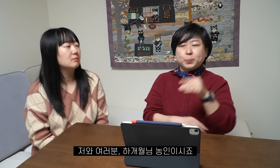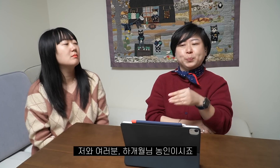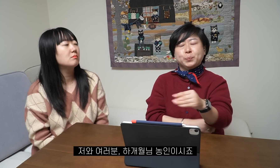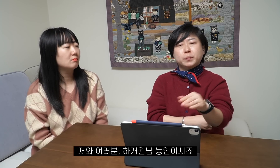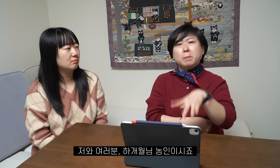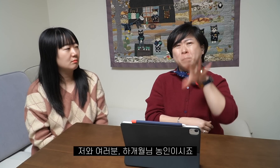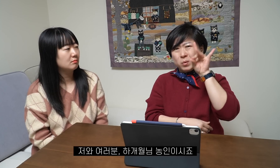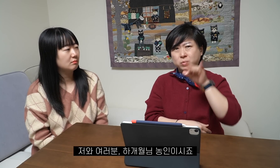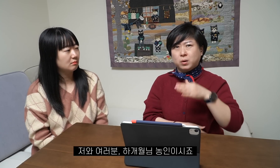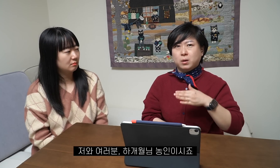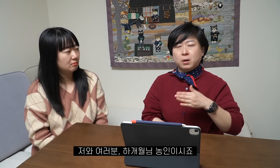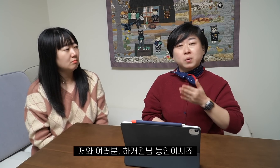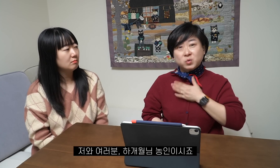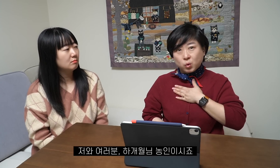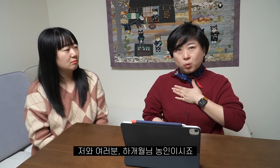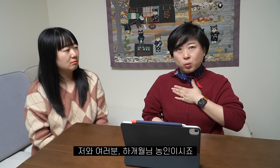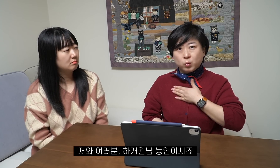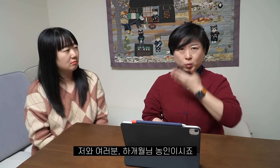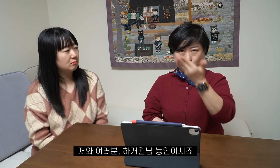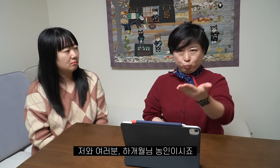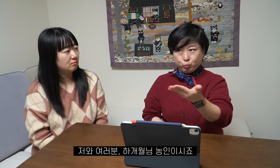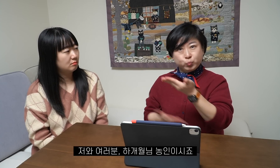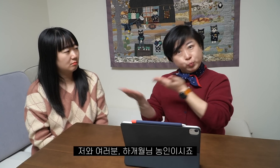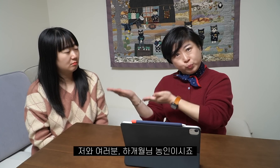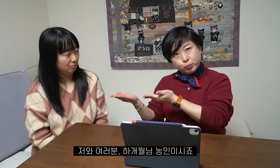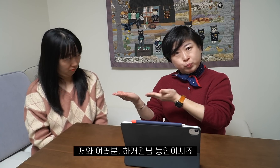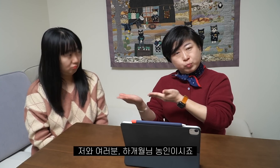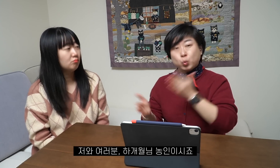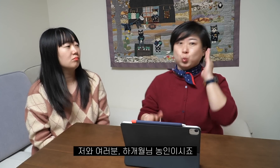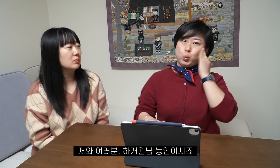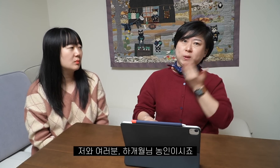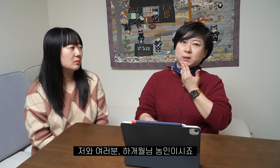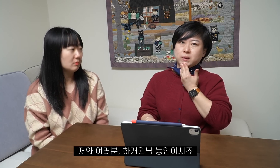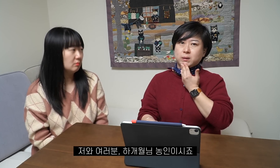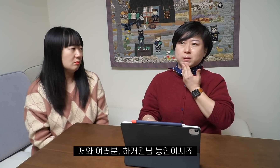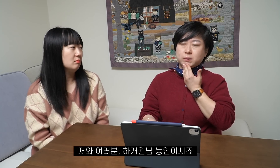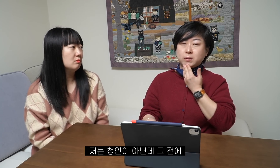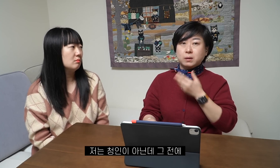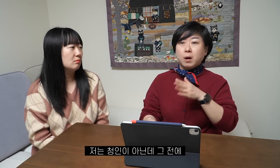Me and everyone, hamonthly is deaf.